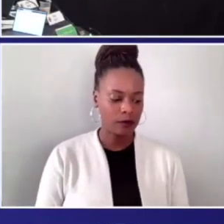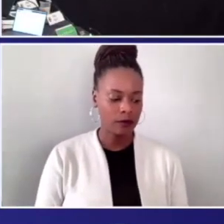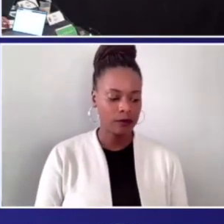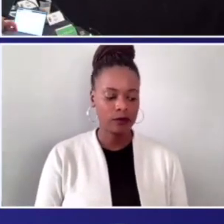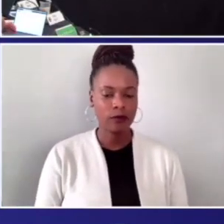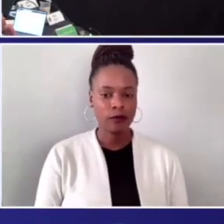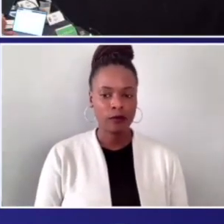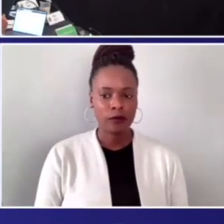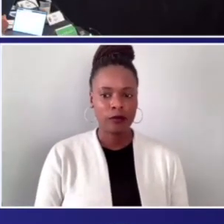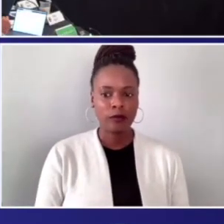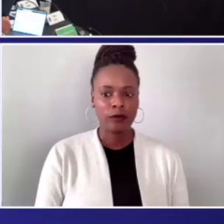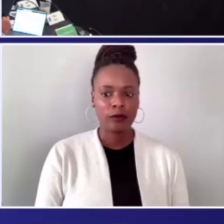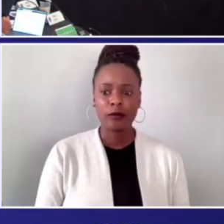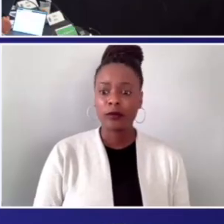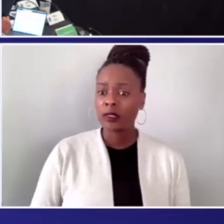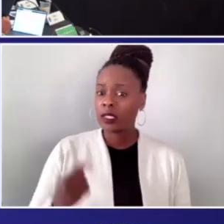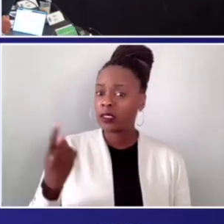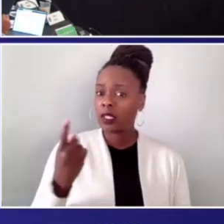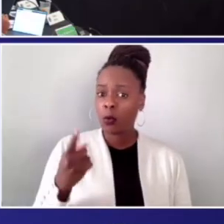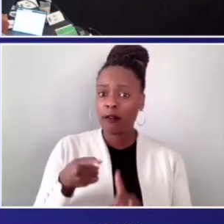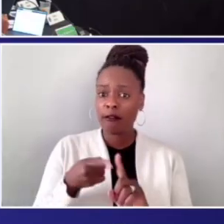Did somebody from my team grab that question?